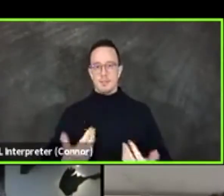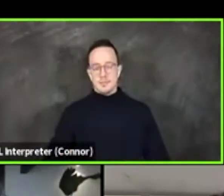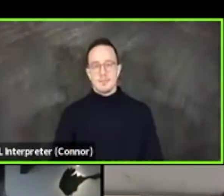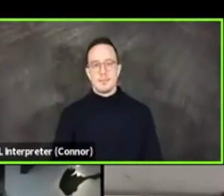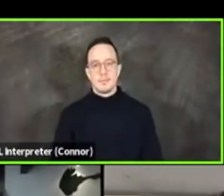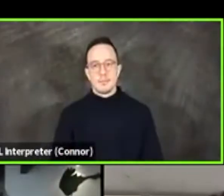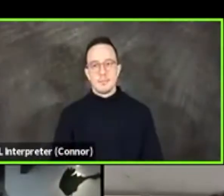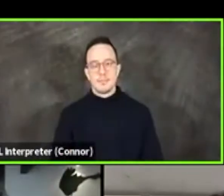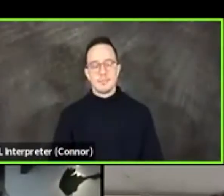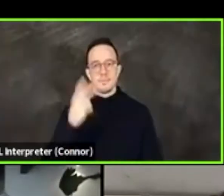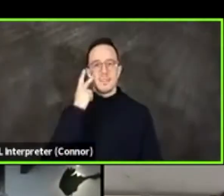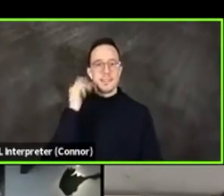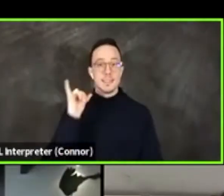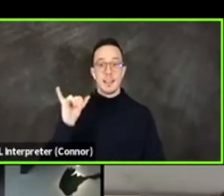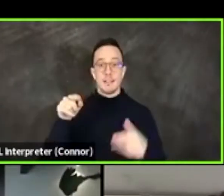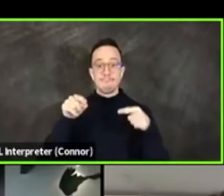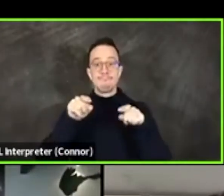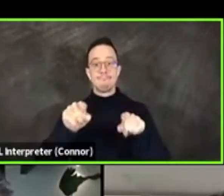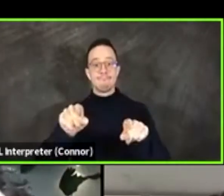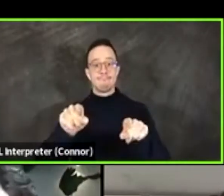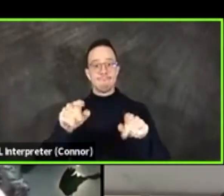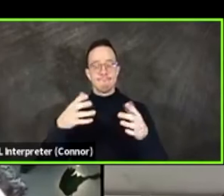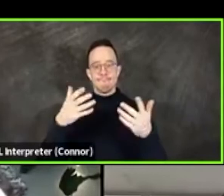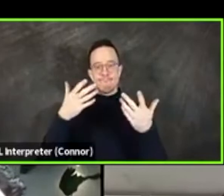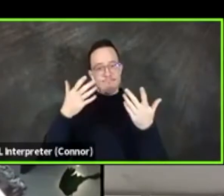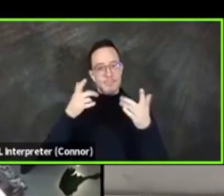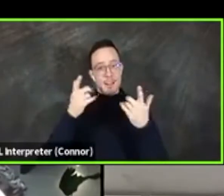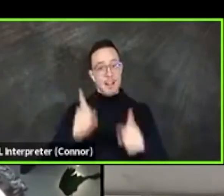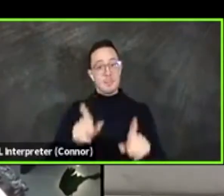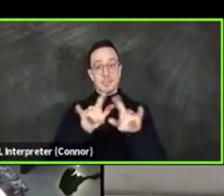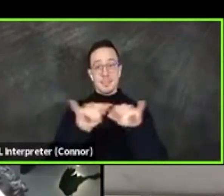THAT IS CONCOMITANT OR COMING AT THE SAME TIME AS